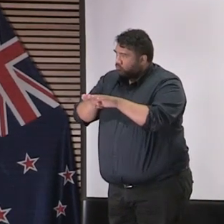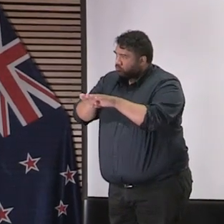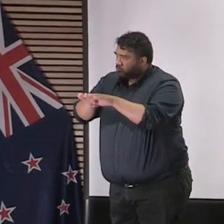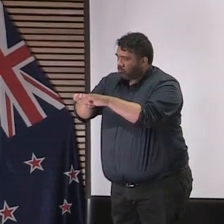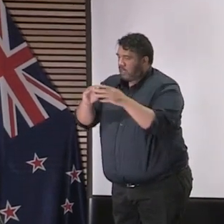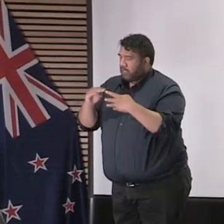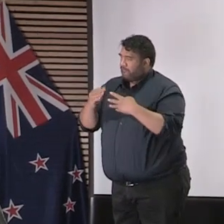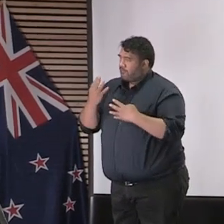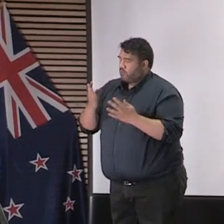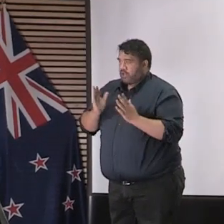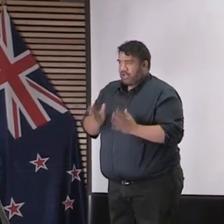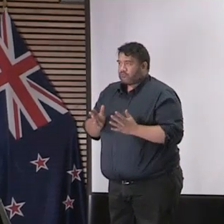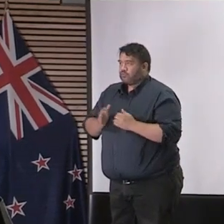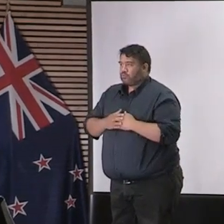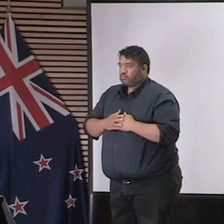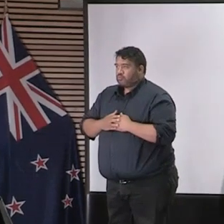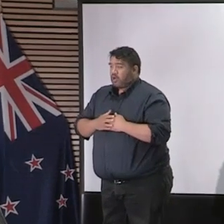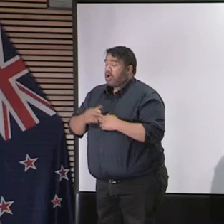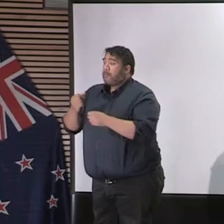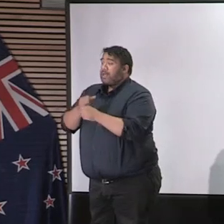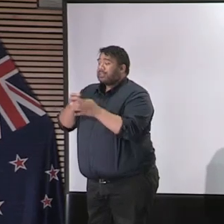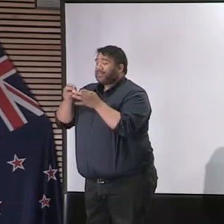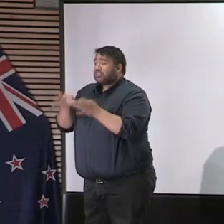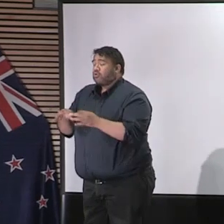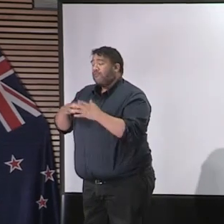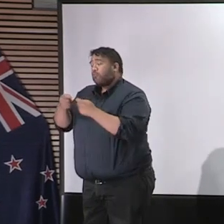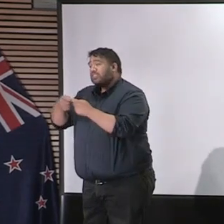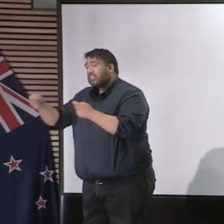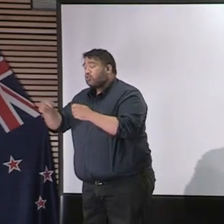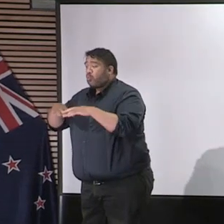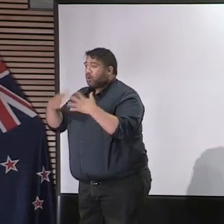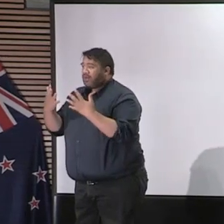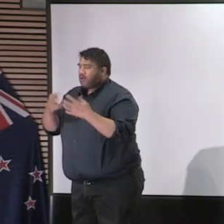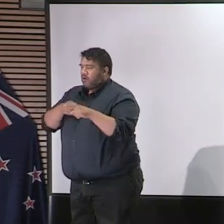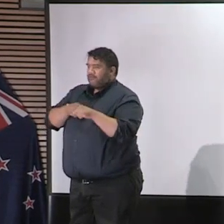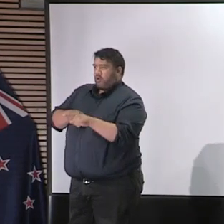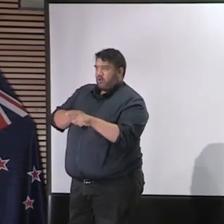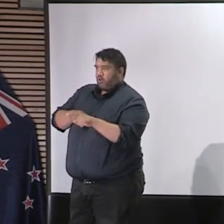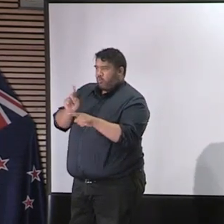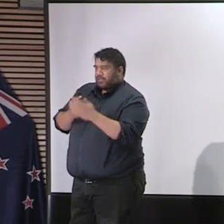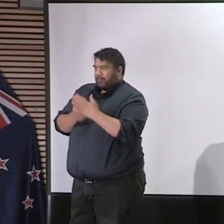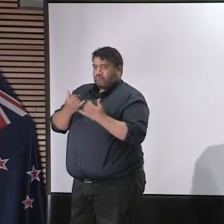to stay the course. That means we need to continue to uphold the rules of alert level 4 and